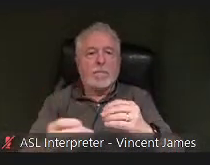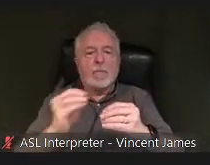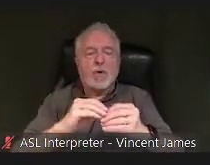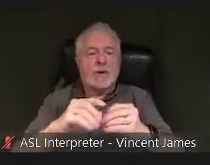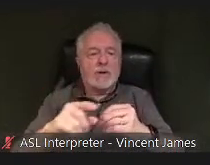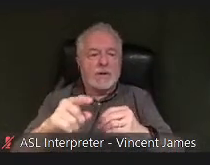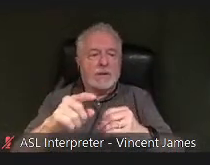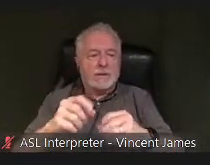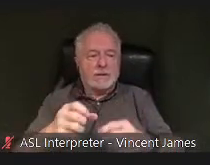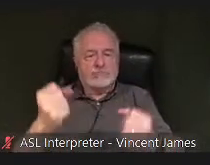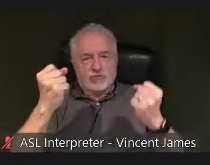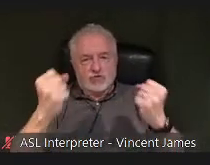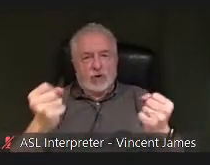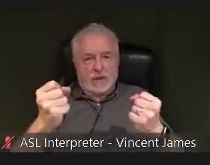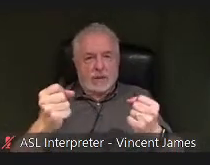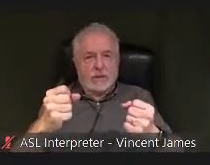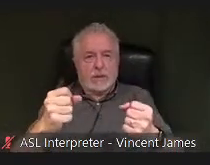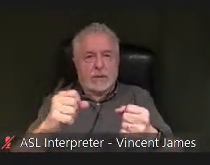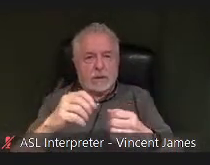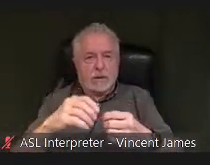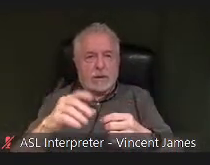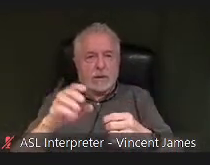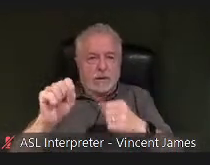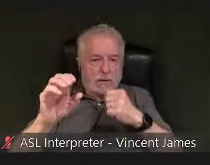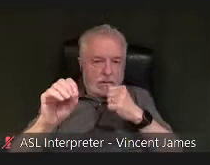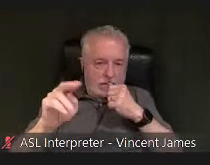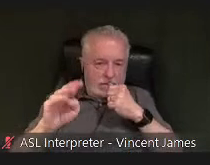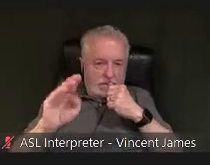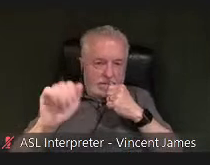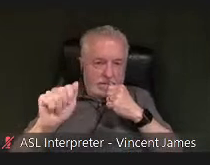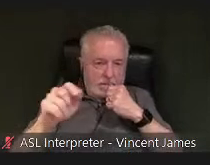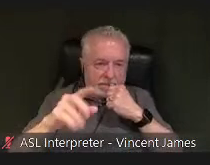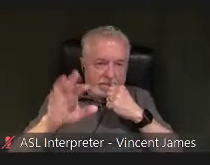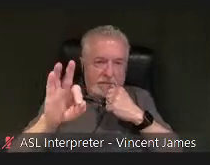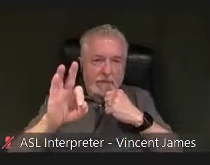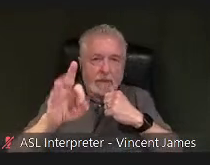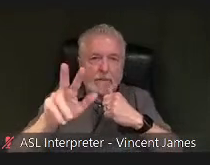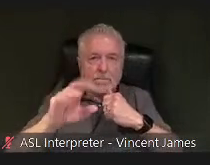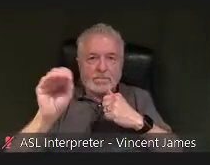dominant that has been detected here, Sonoma, 90 percent of the all the cases in